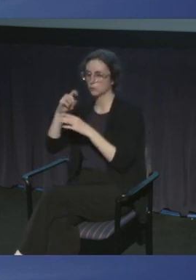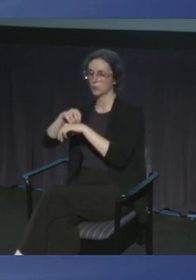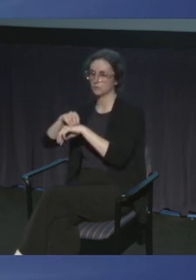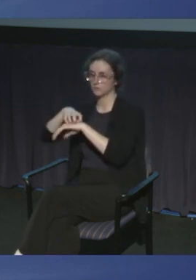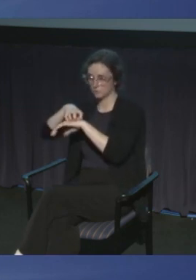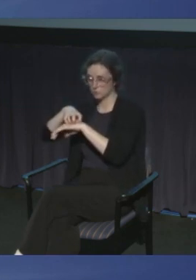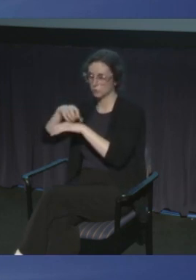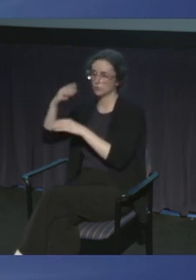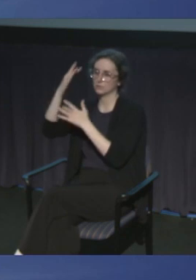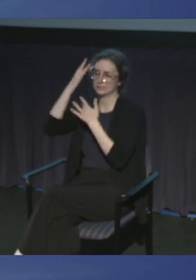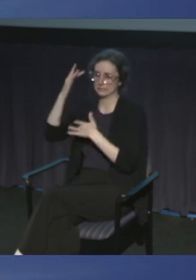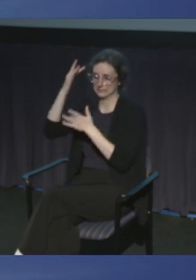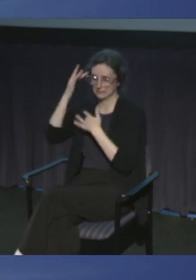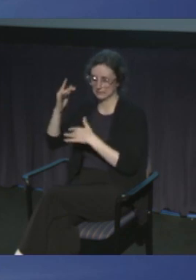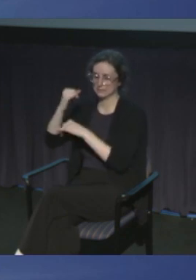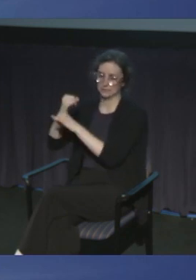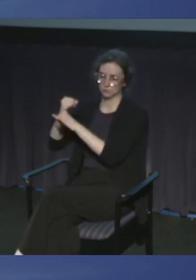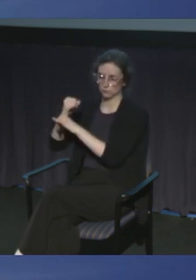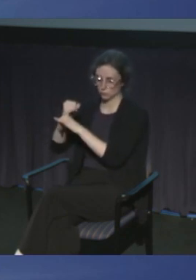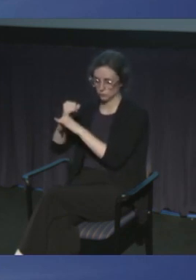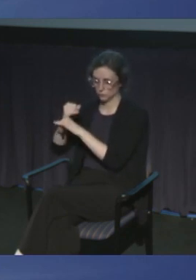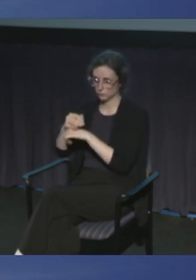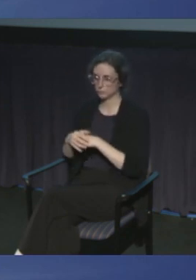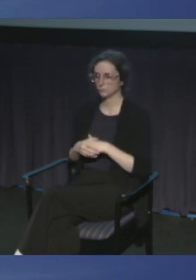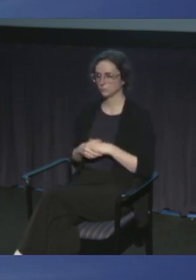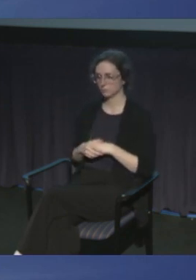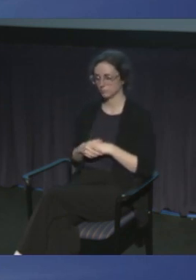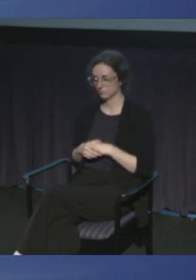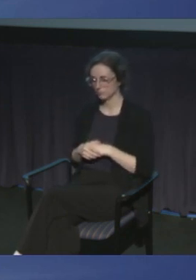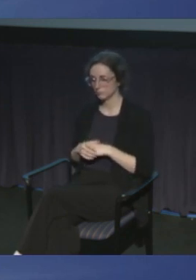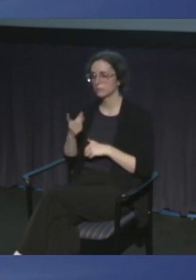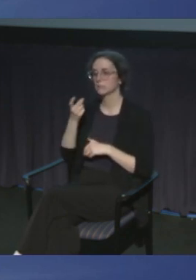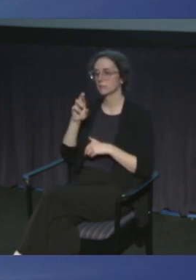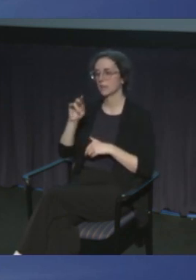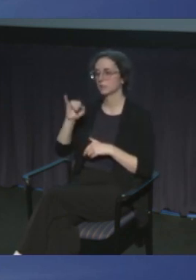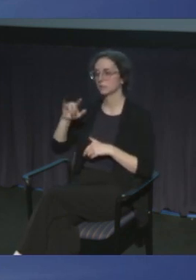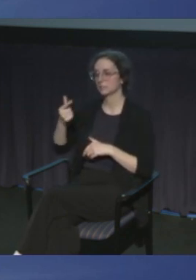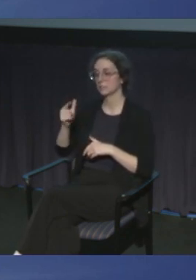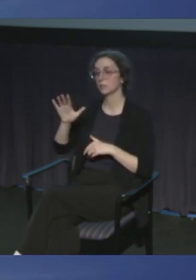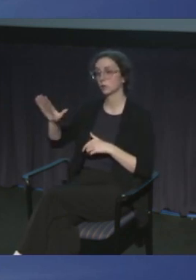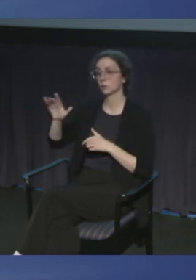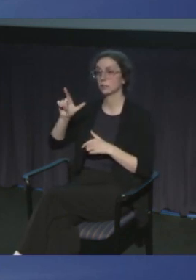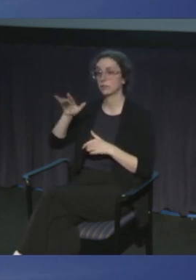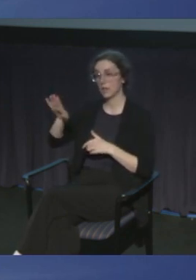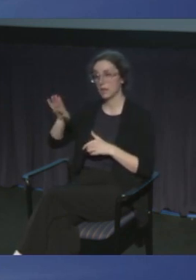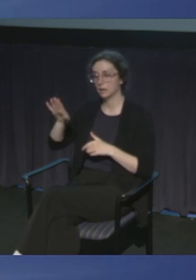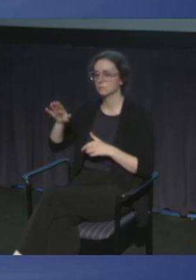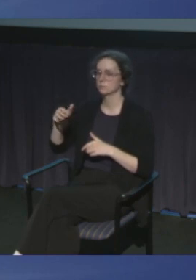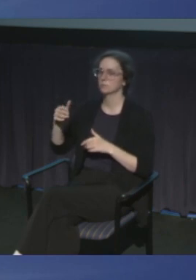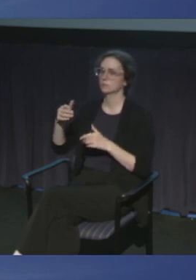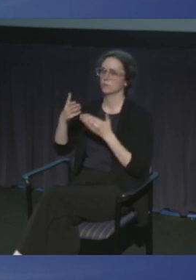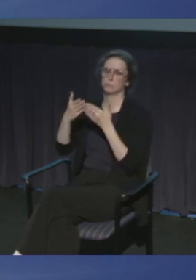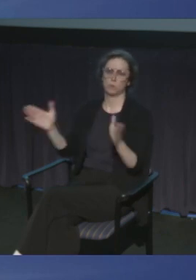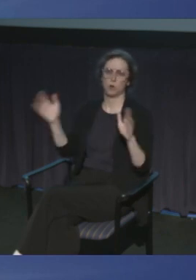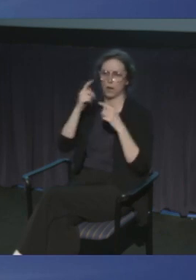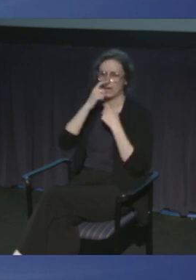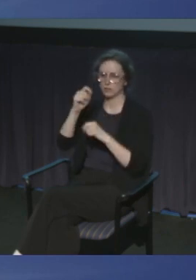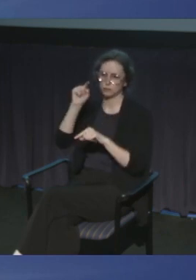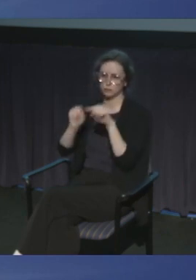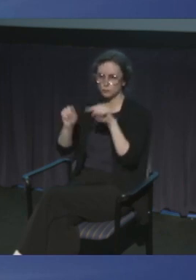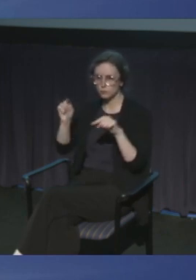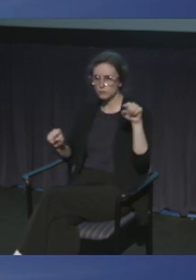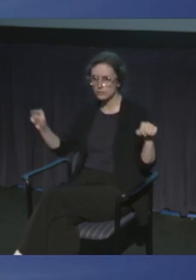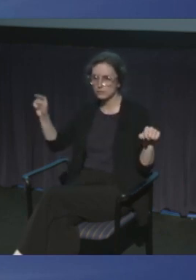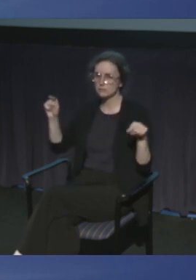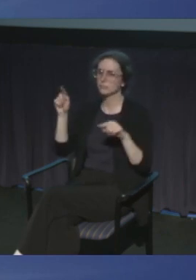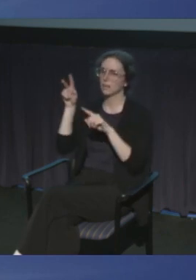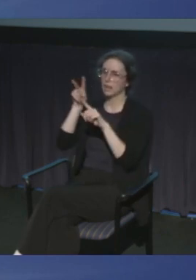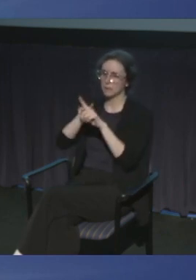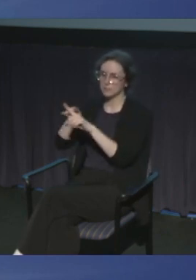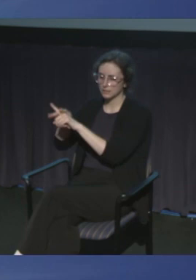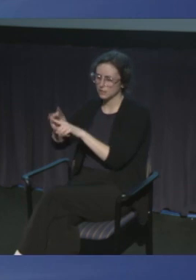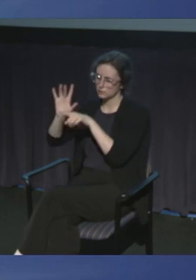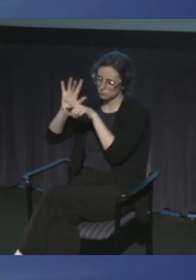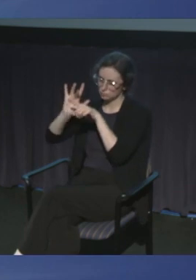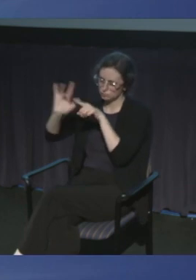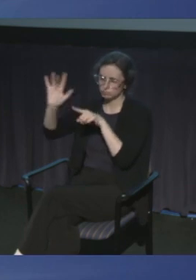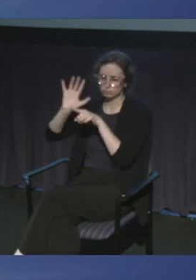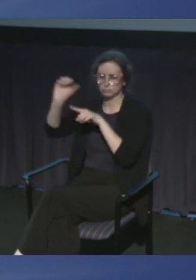INSTITUTE. DR. PAN-YUN TING'S